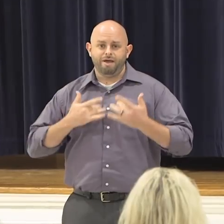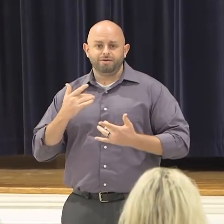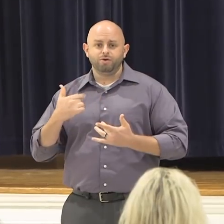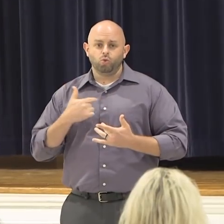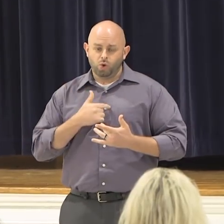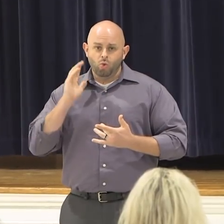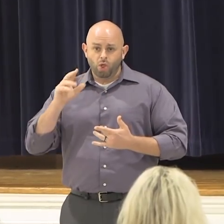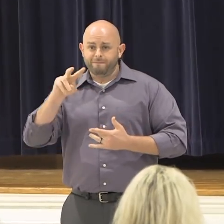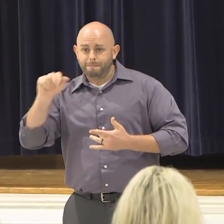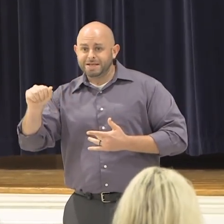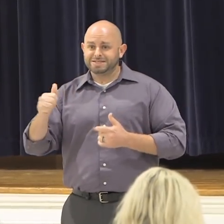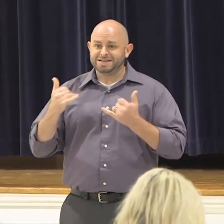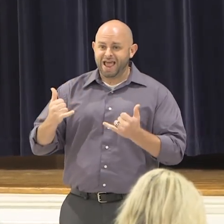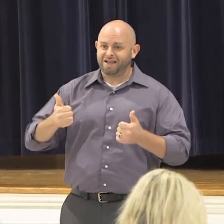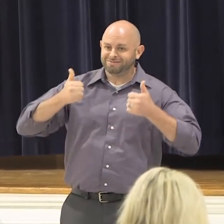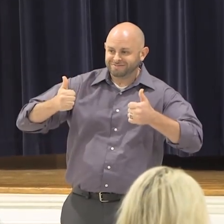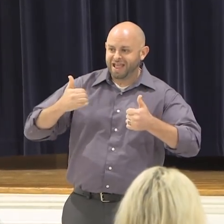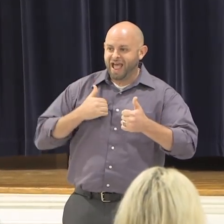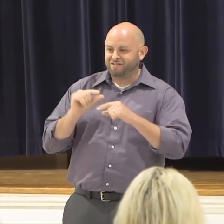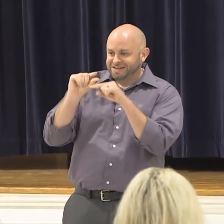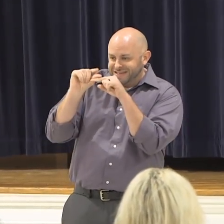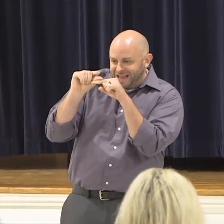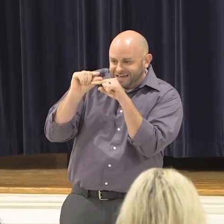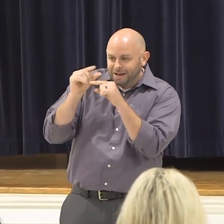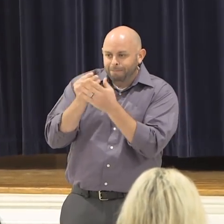pizza today which means we have a tiny tiny budget now which makes me so happy